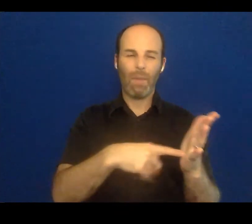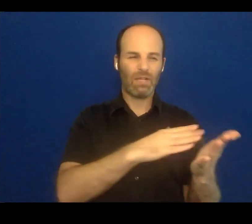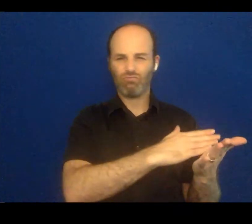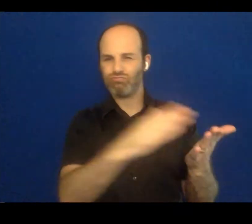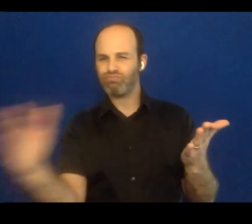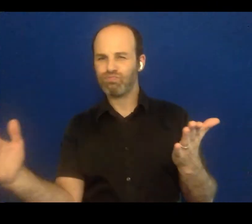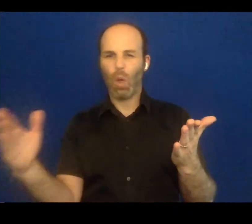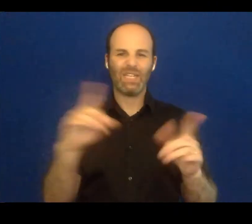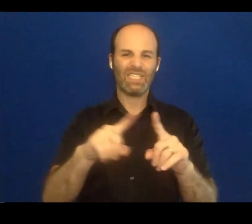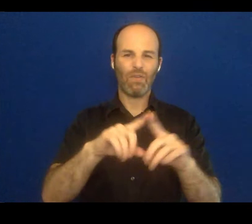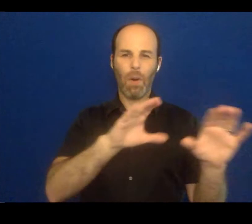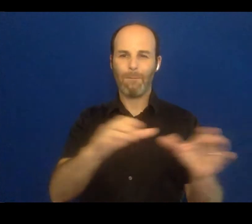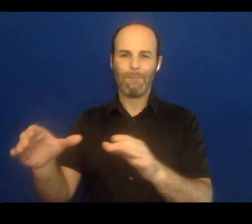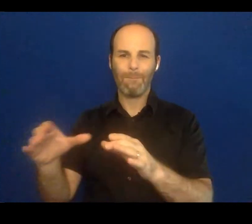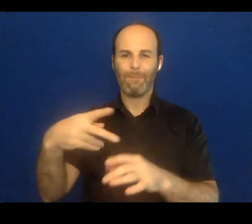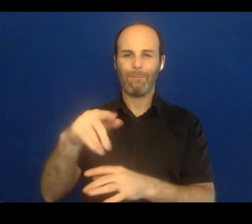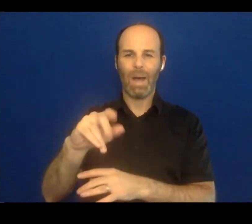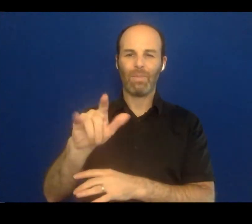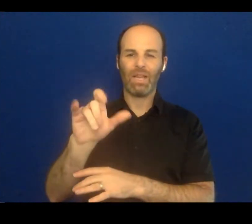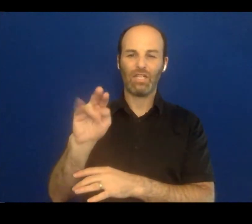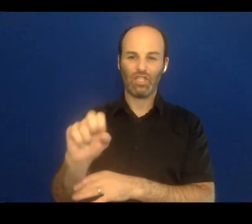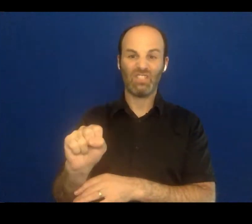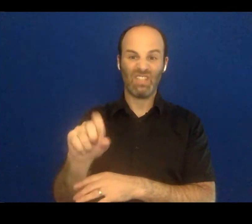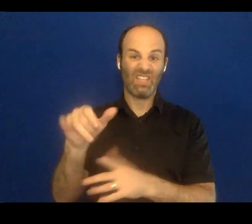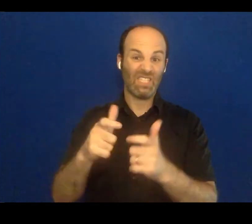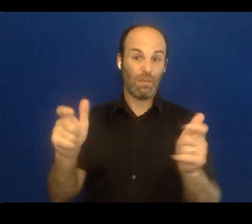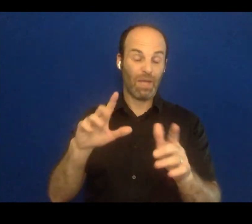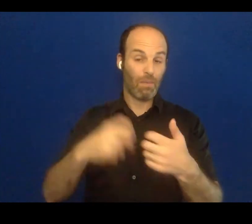POPULATIONS THIS IS A BIG PROBLEM. YEAH, I TOTALLY AGREE.